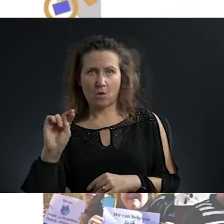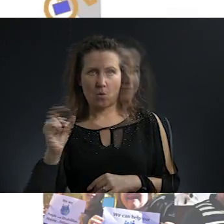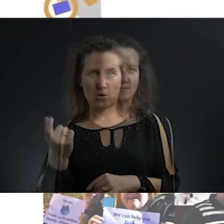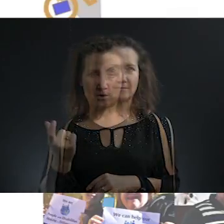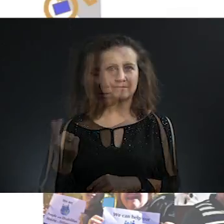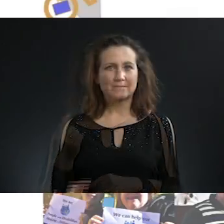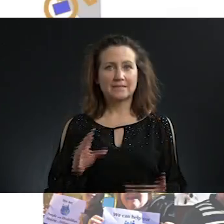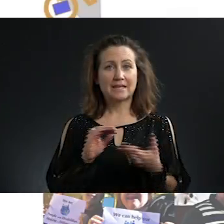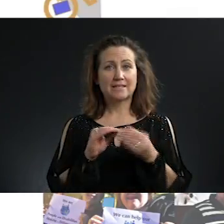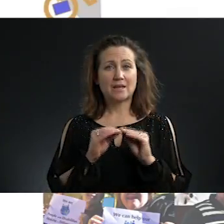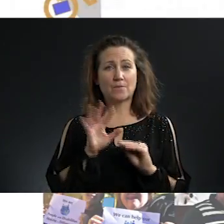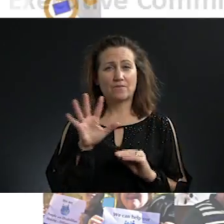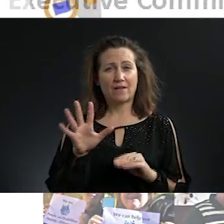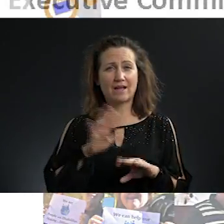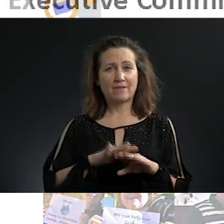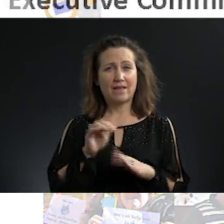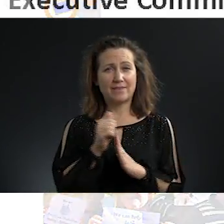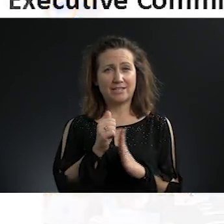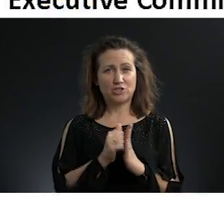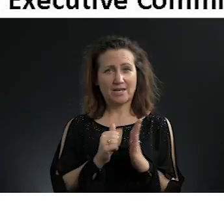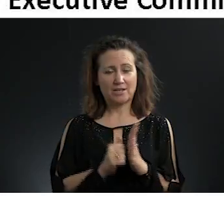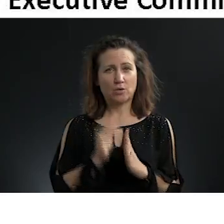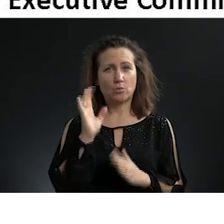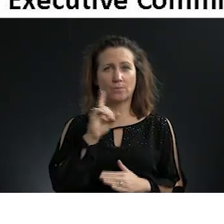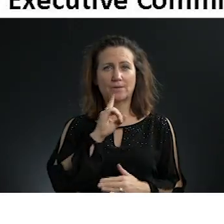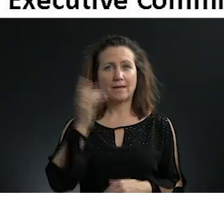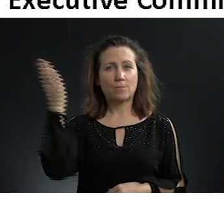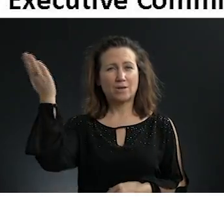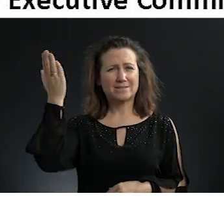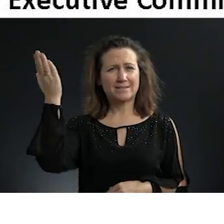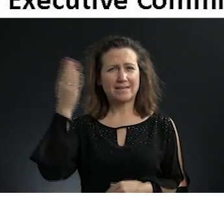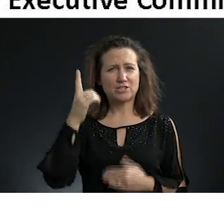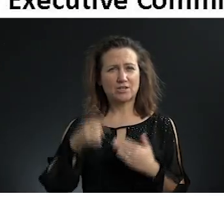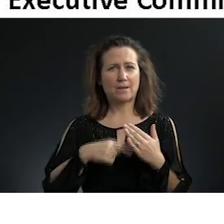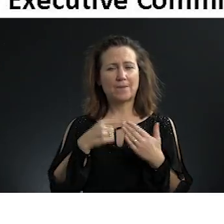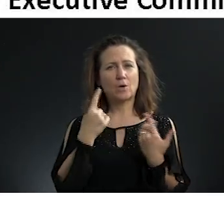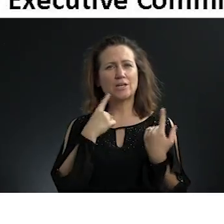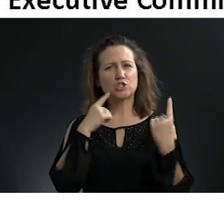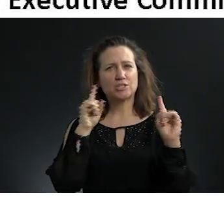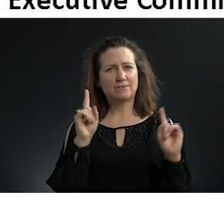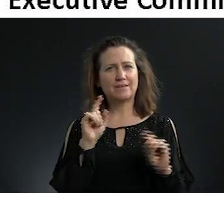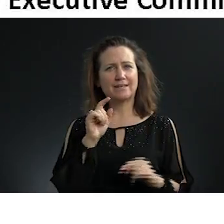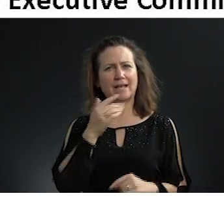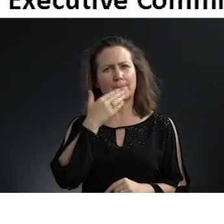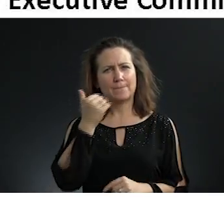Item number five on the agenda will be a presentation on achieving a better life experience